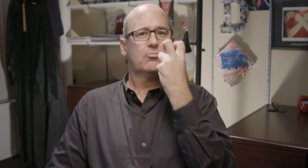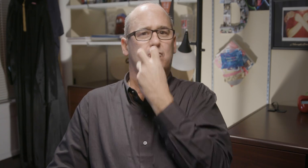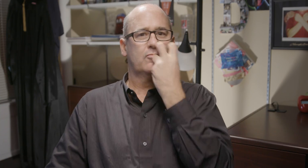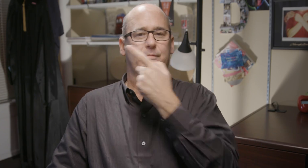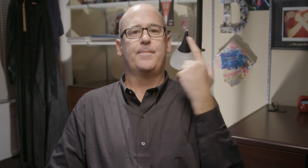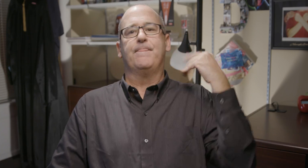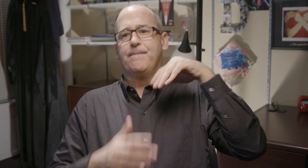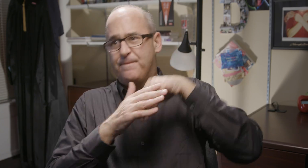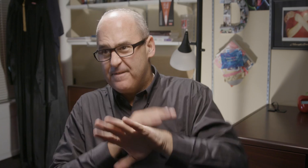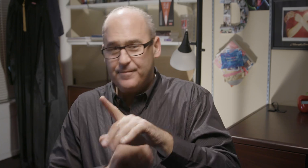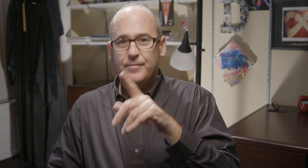where they practiced the oral approach.